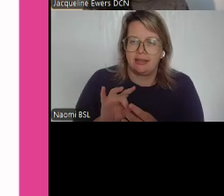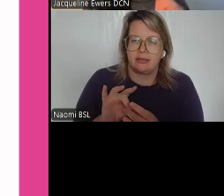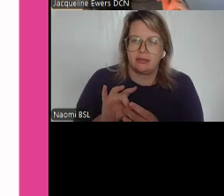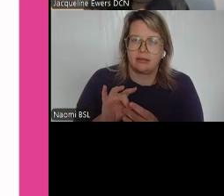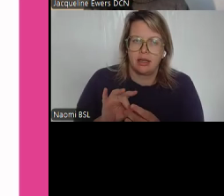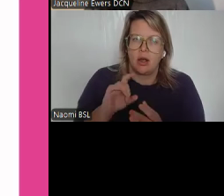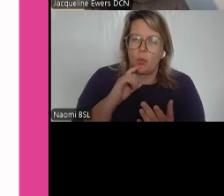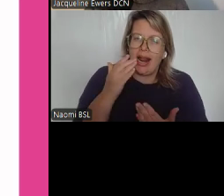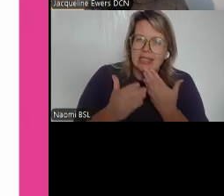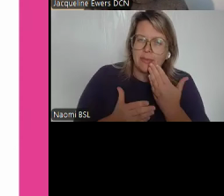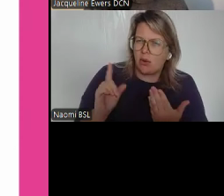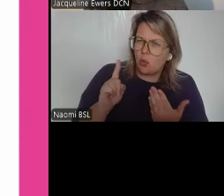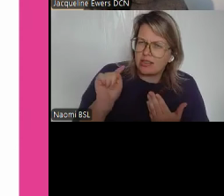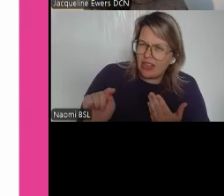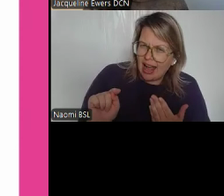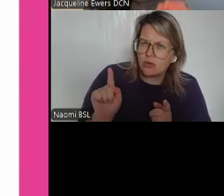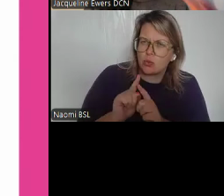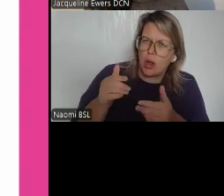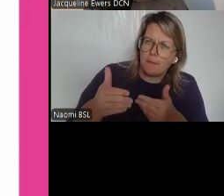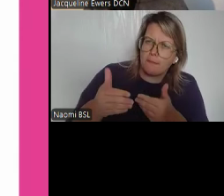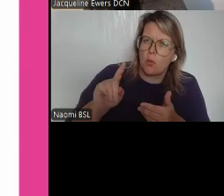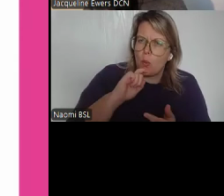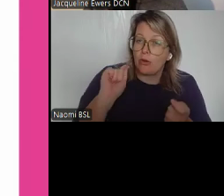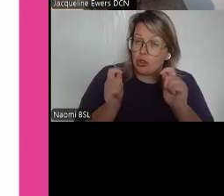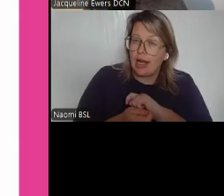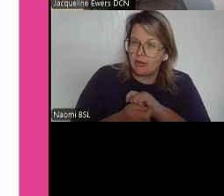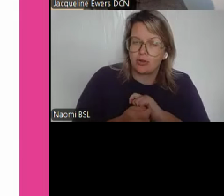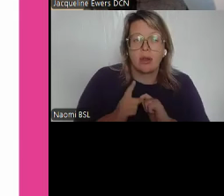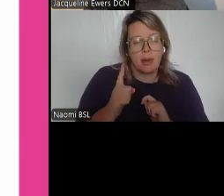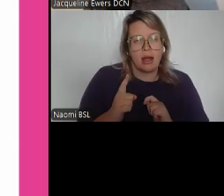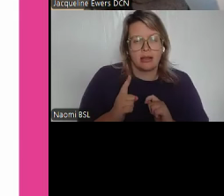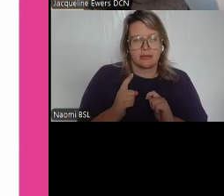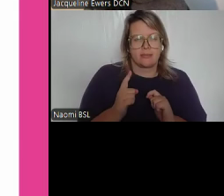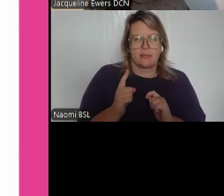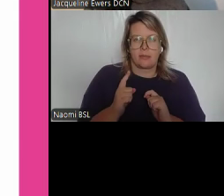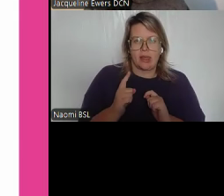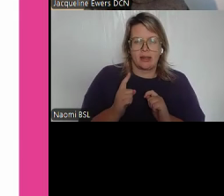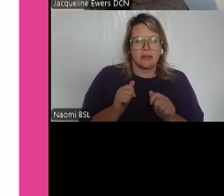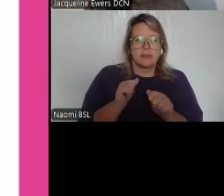and also what's changing about it. I think it's easiest if you have a look at an example.